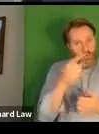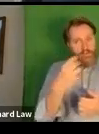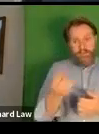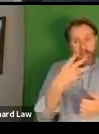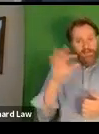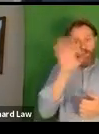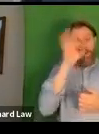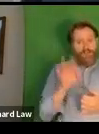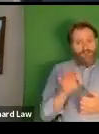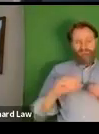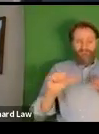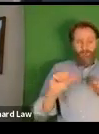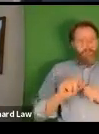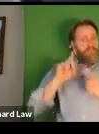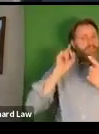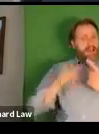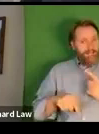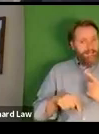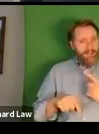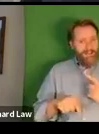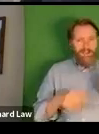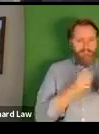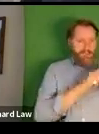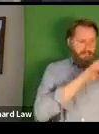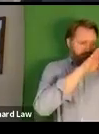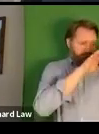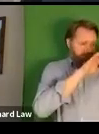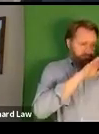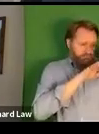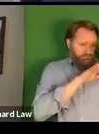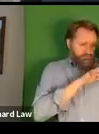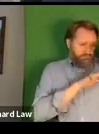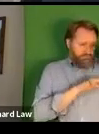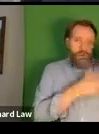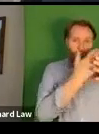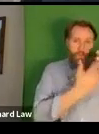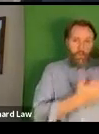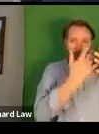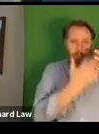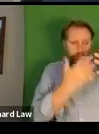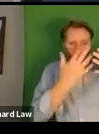we literally they've come thick and fast throughout the whole meeting and in the hour we